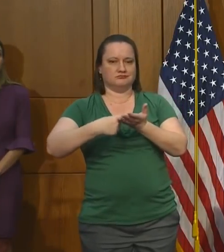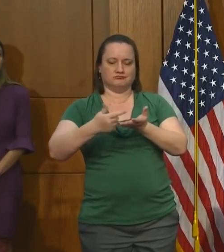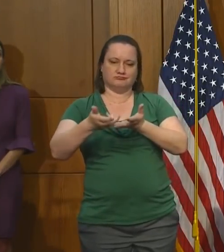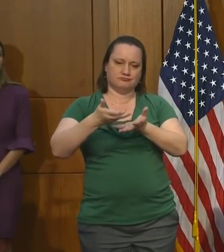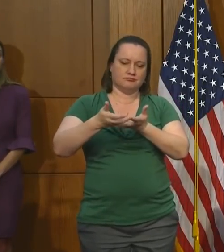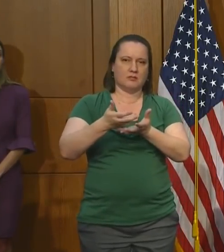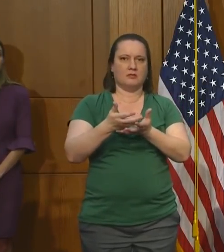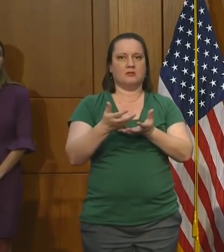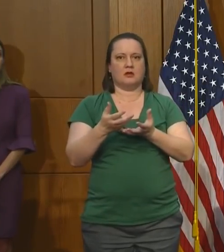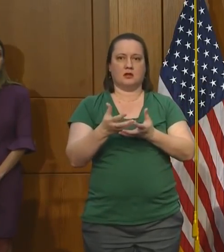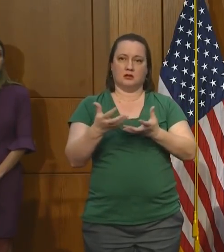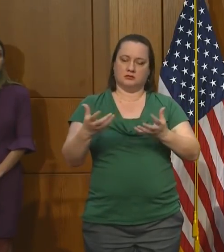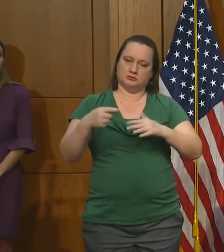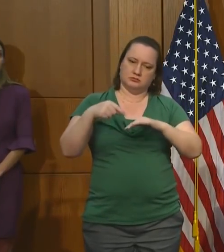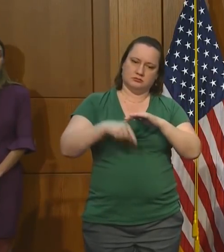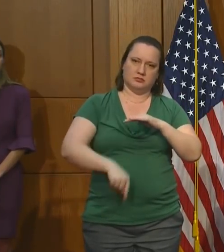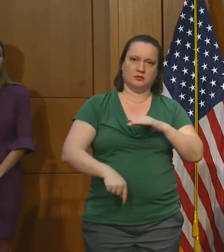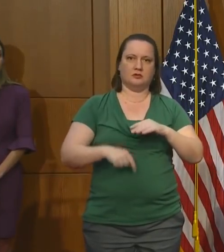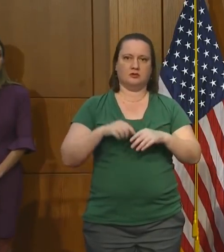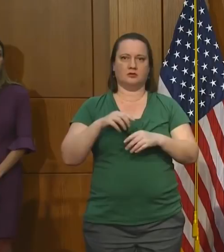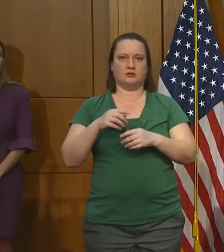EXPAND AND THAT SORT OF OUTDOOR